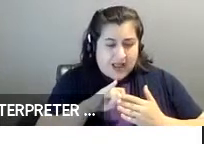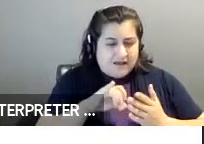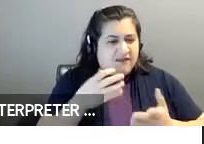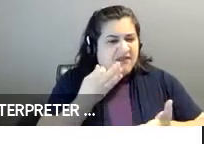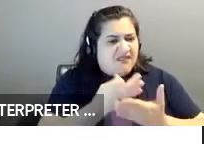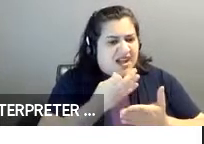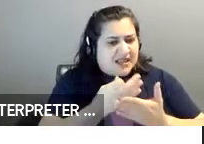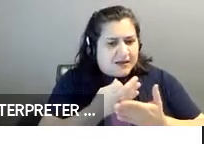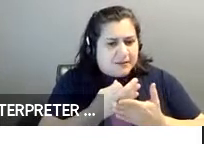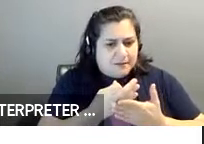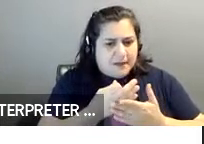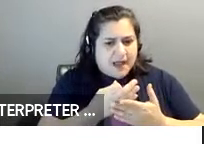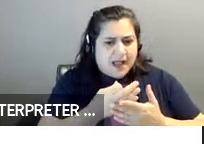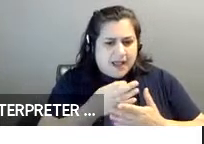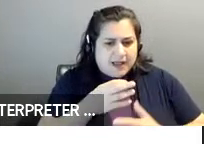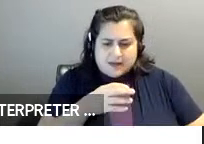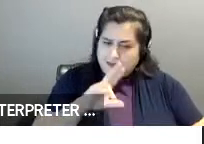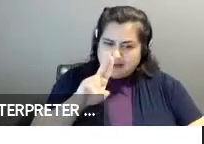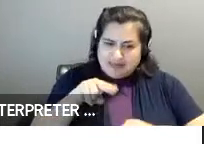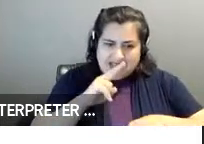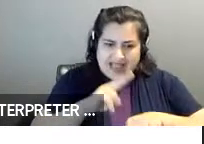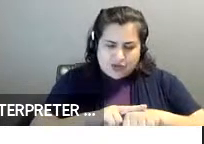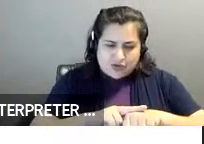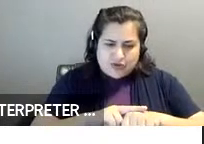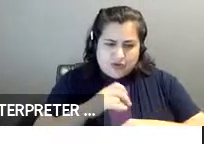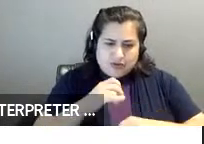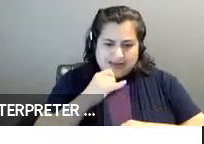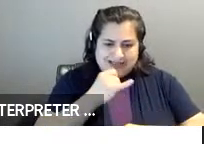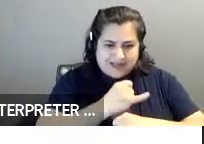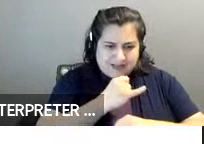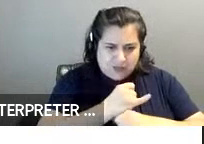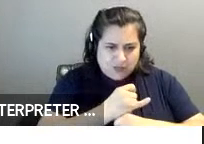the National Institute on Disability, Independent Living and Rehabilitation Research, as well